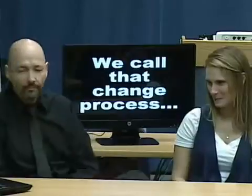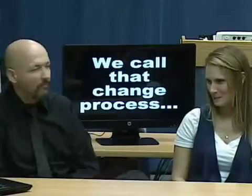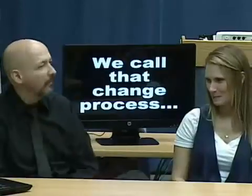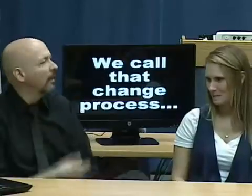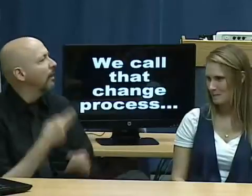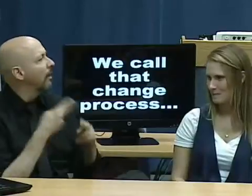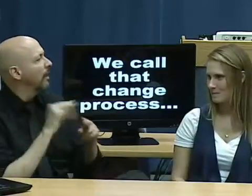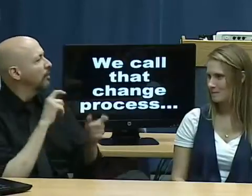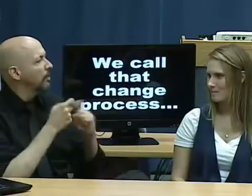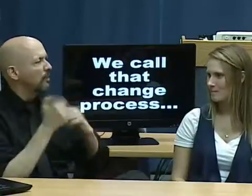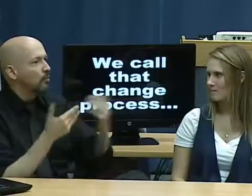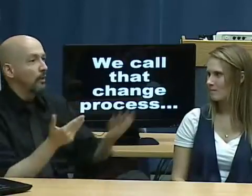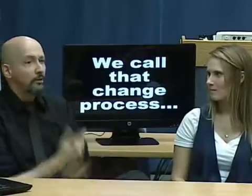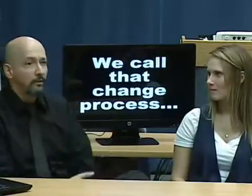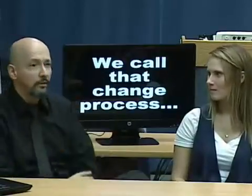What do we call that change?